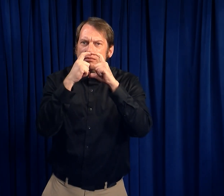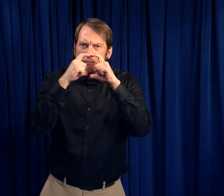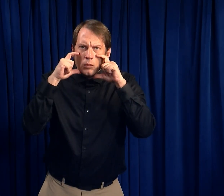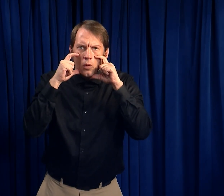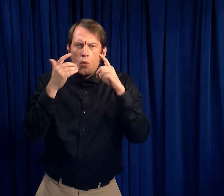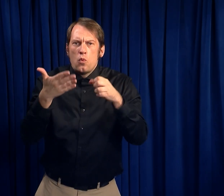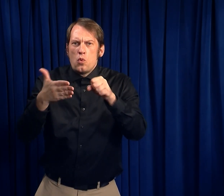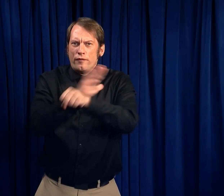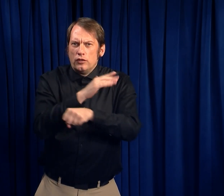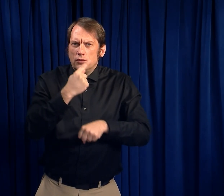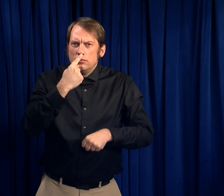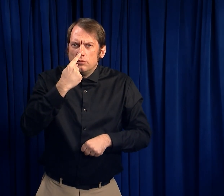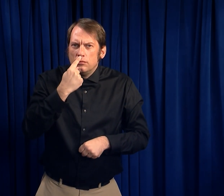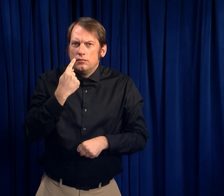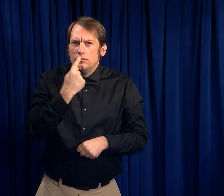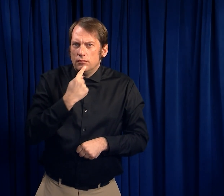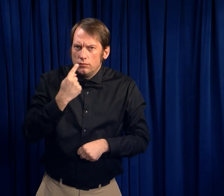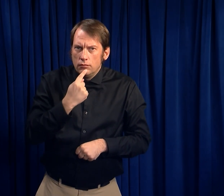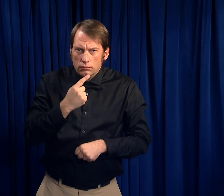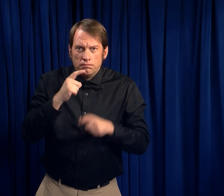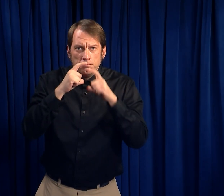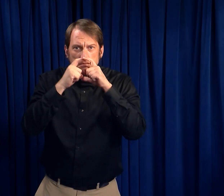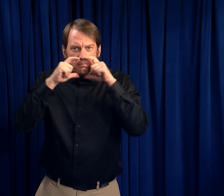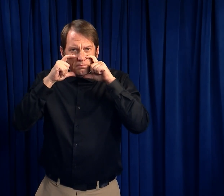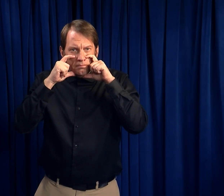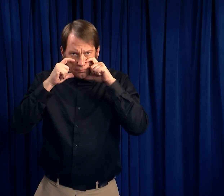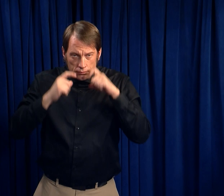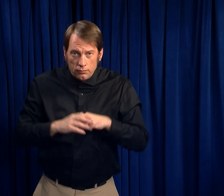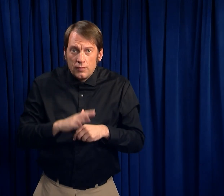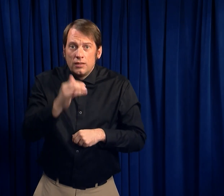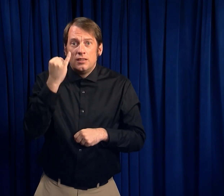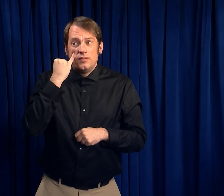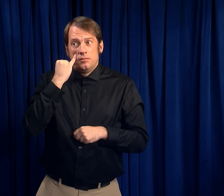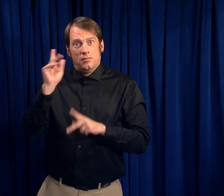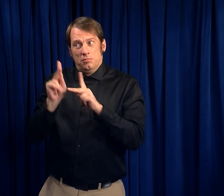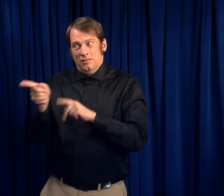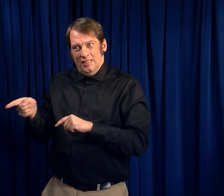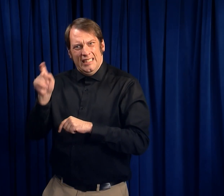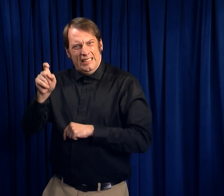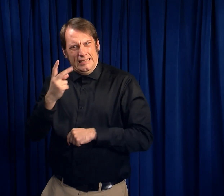wear a mask that covers both your nose and mouth and secure it under your chin.